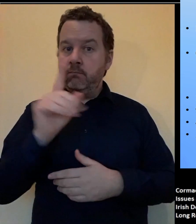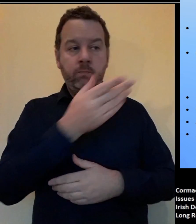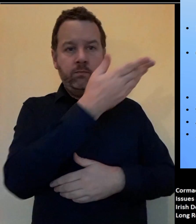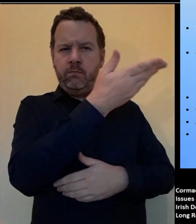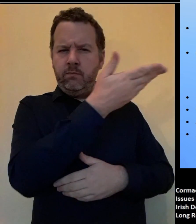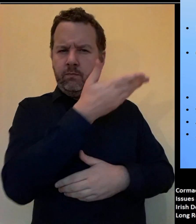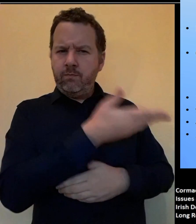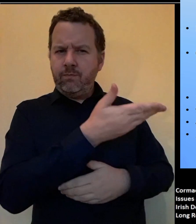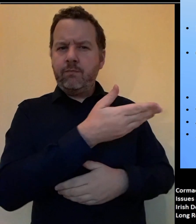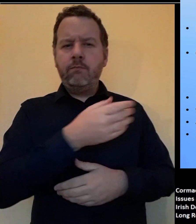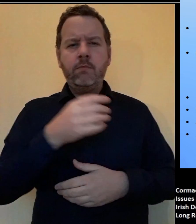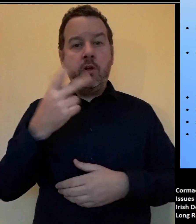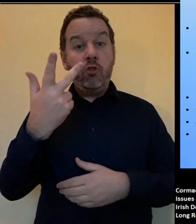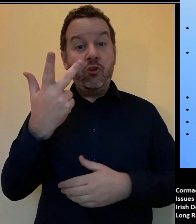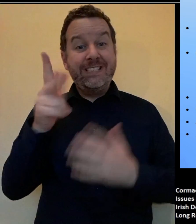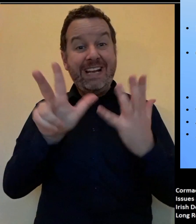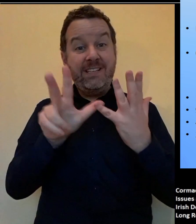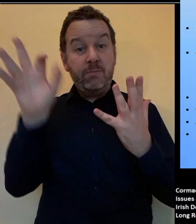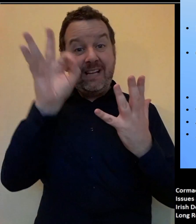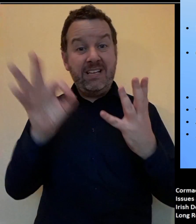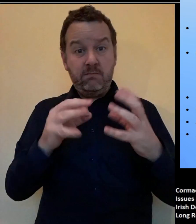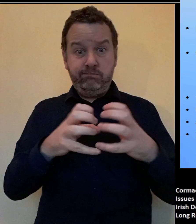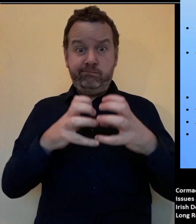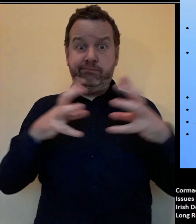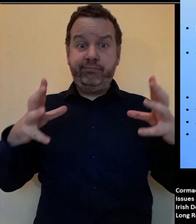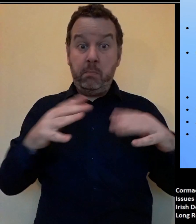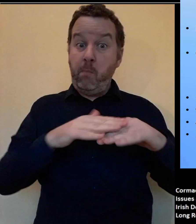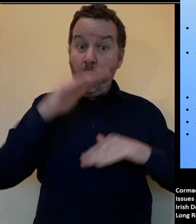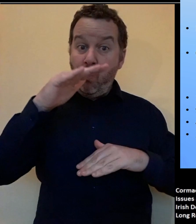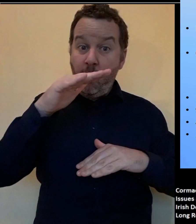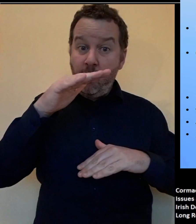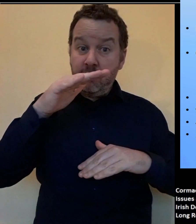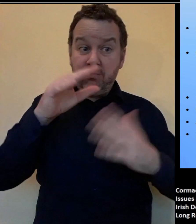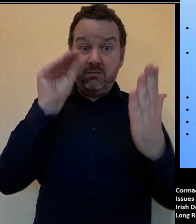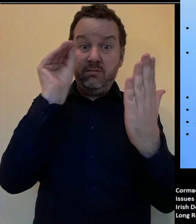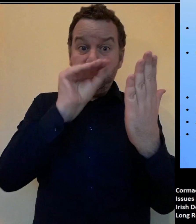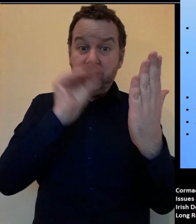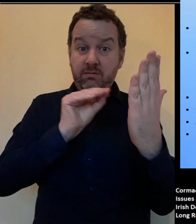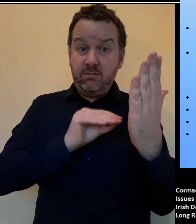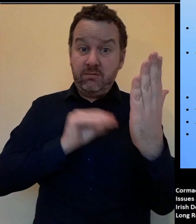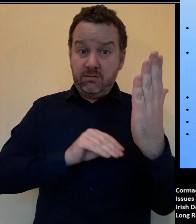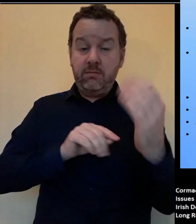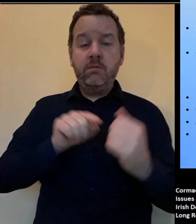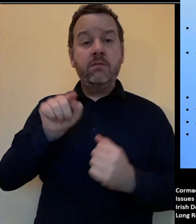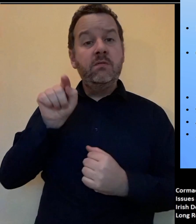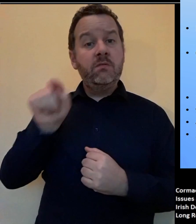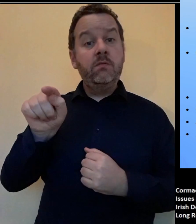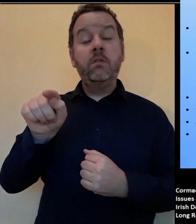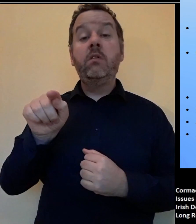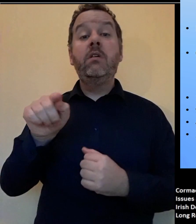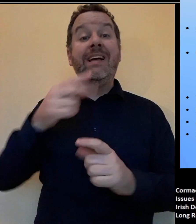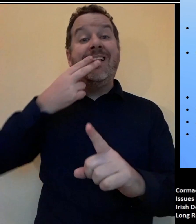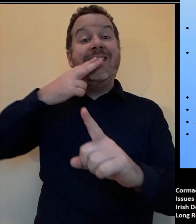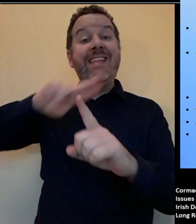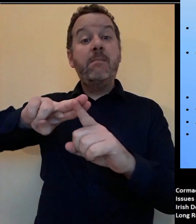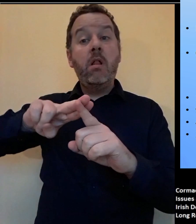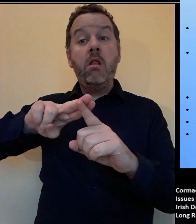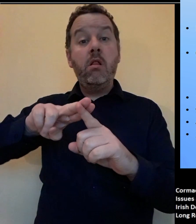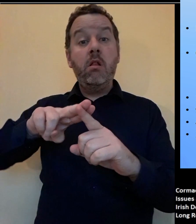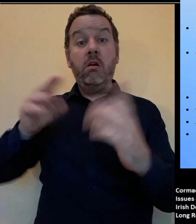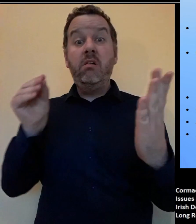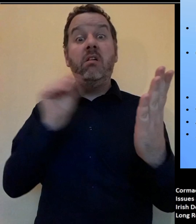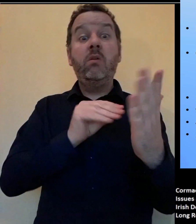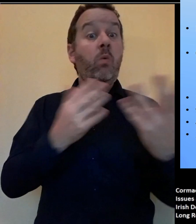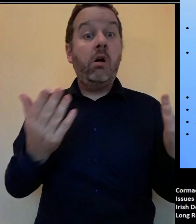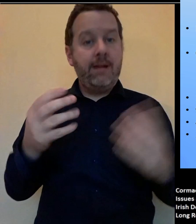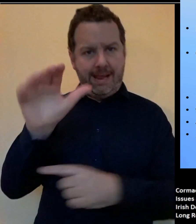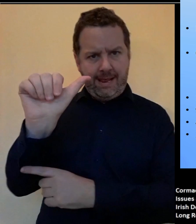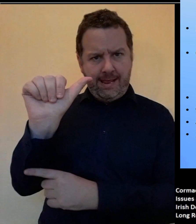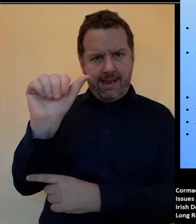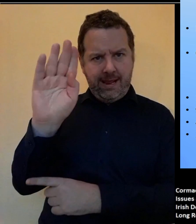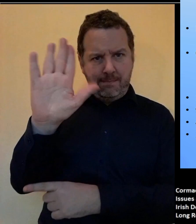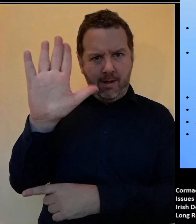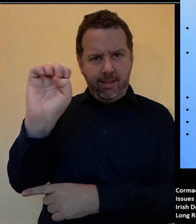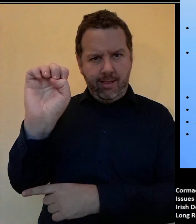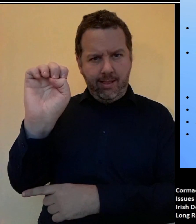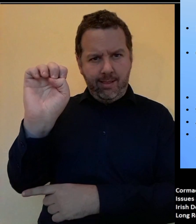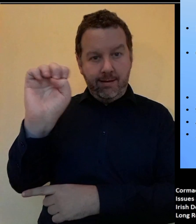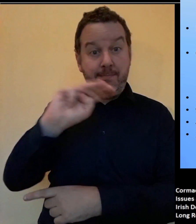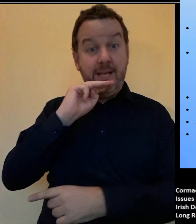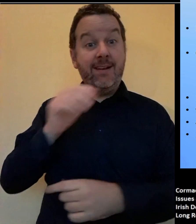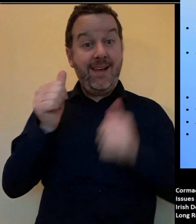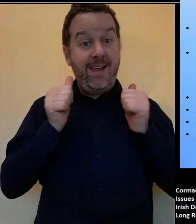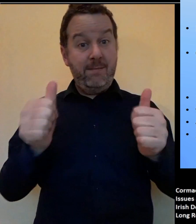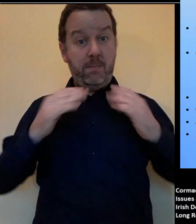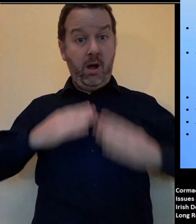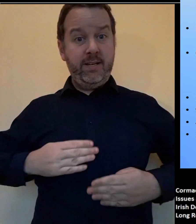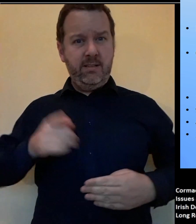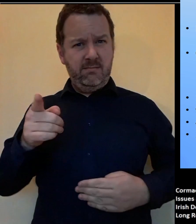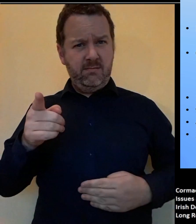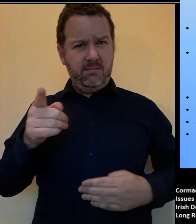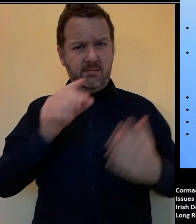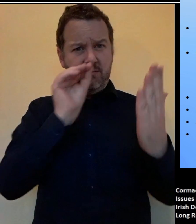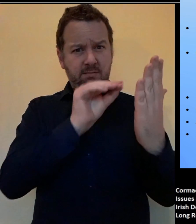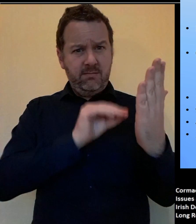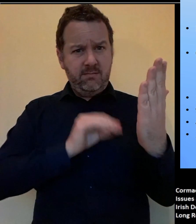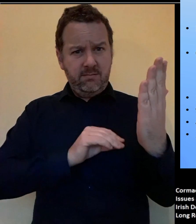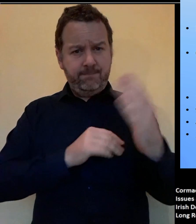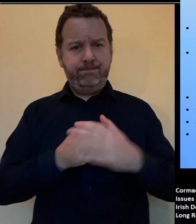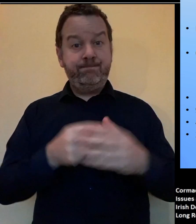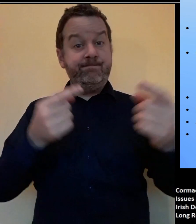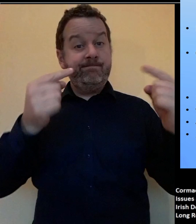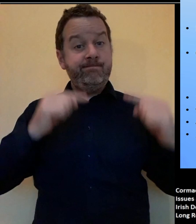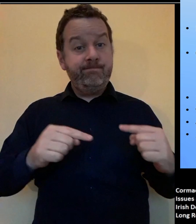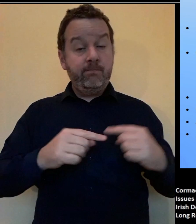But we can also see a larger proportion - 38% - of entries for John recording him as 'able', for able-bodied.